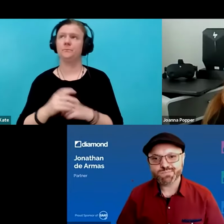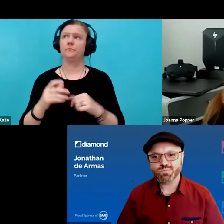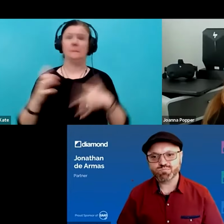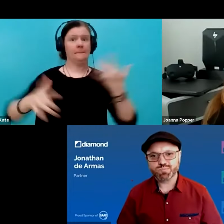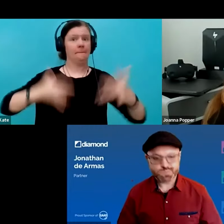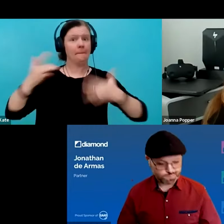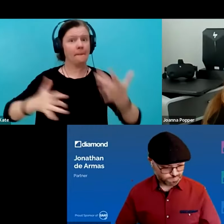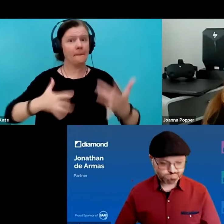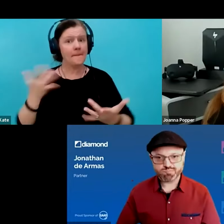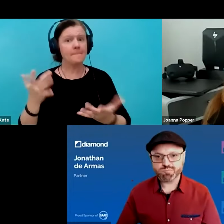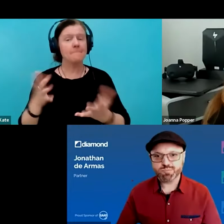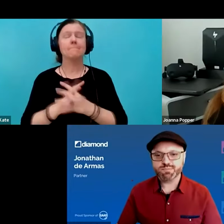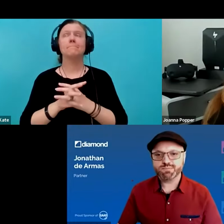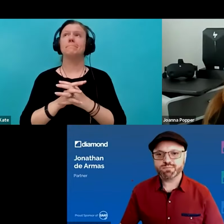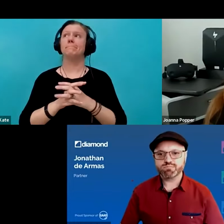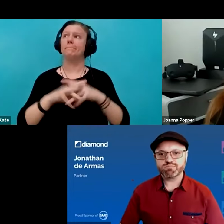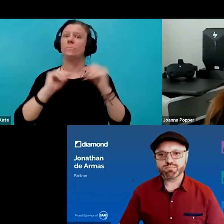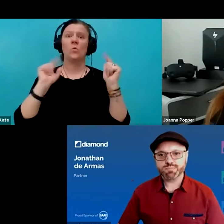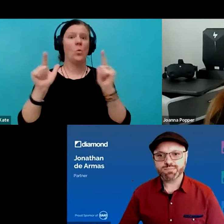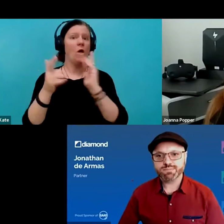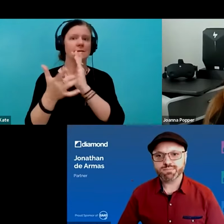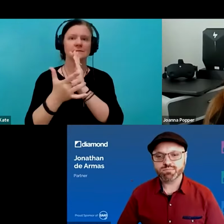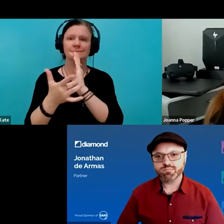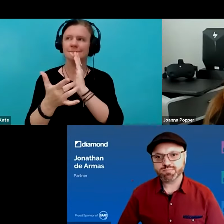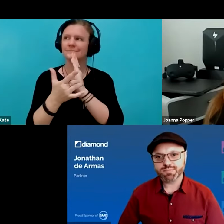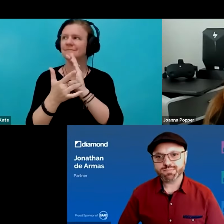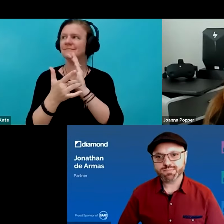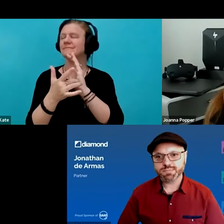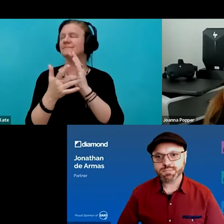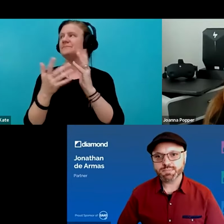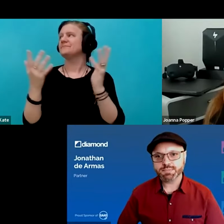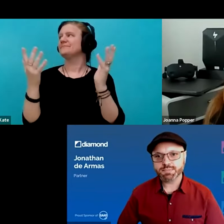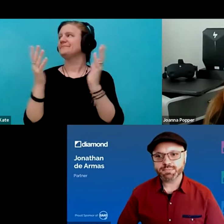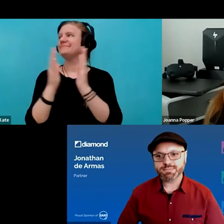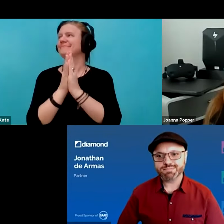exciting. You know, I think with all technology. It's not it. There's always